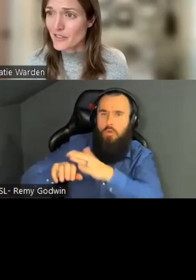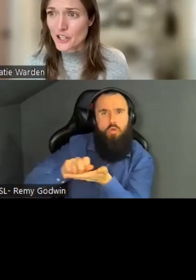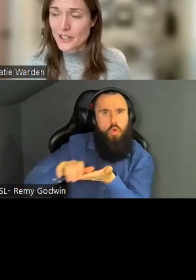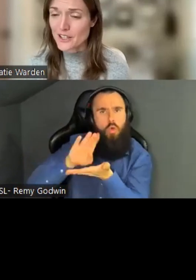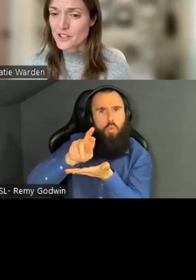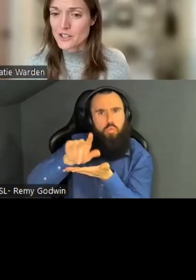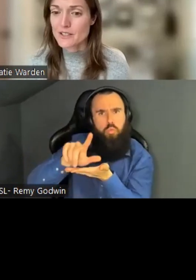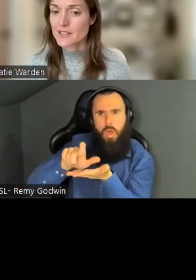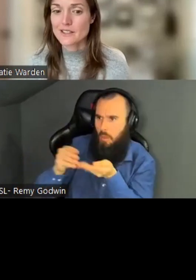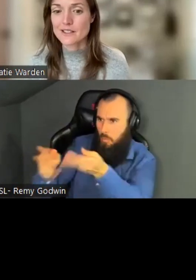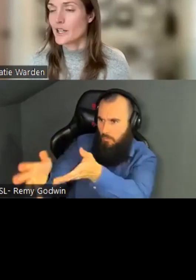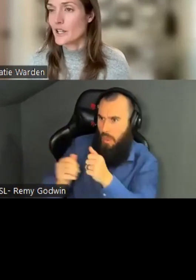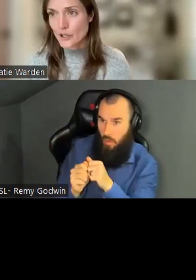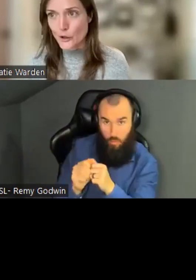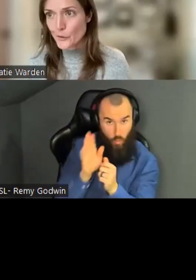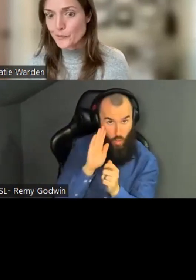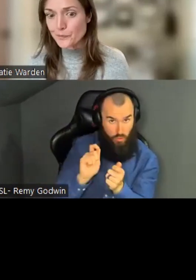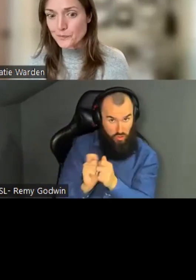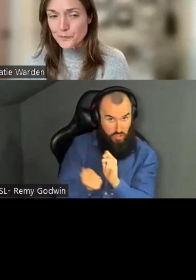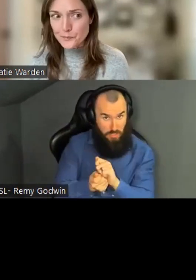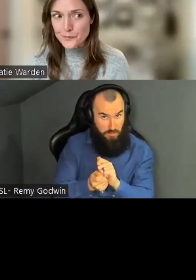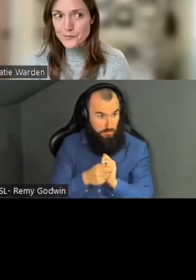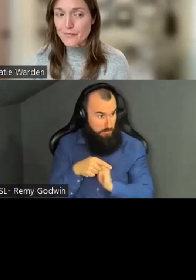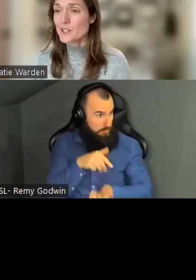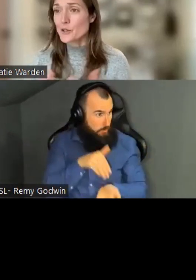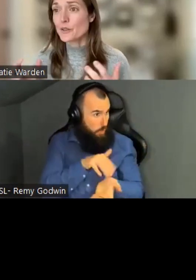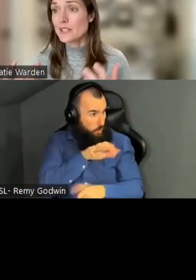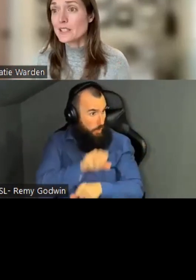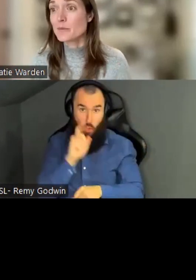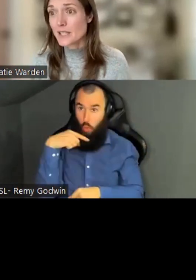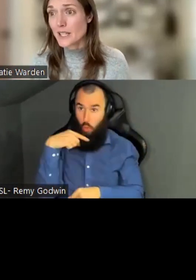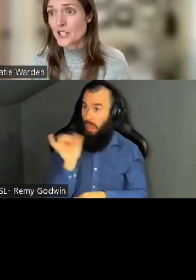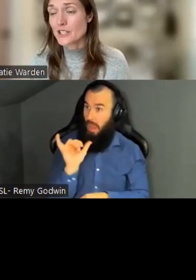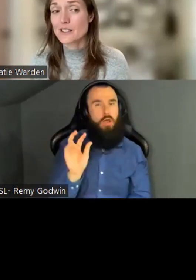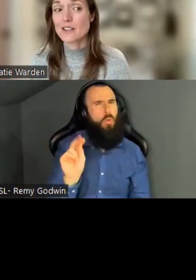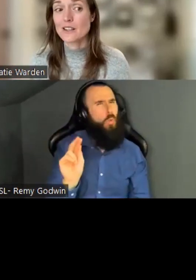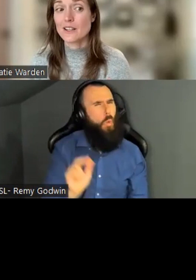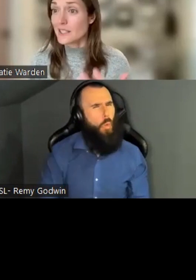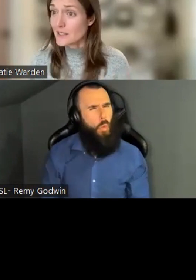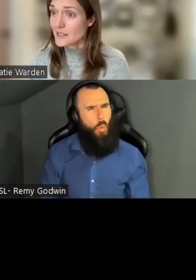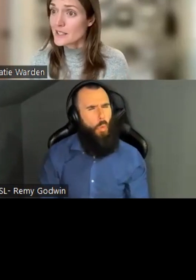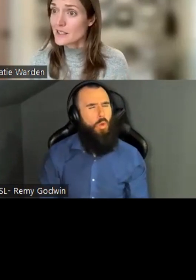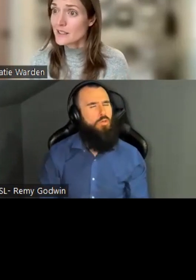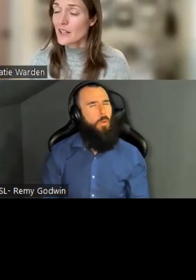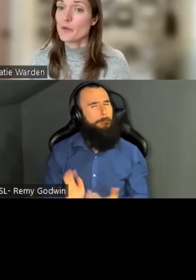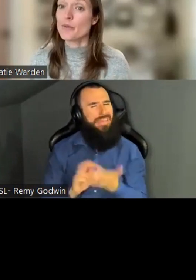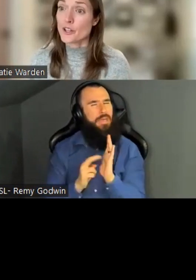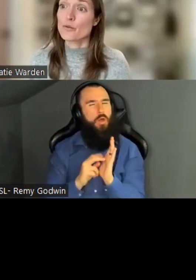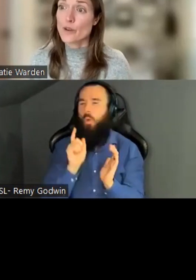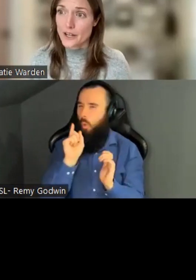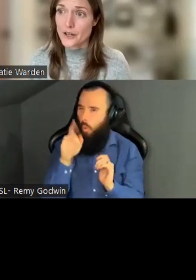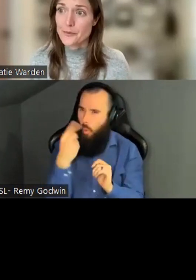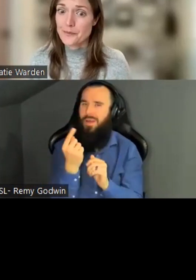of your healthcare services? No. And so these limitations exist, but they're rare.